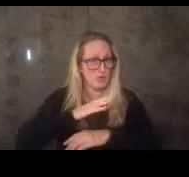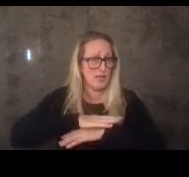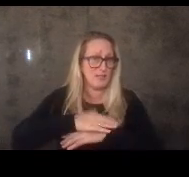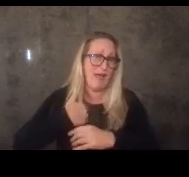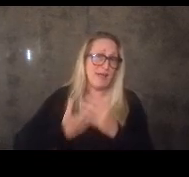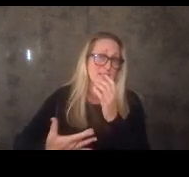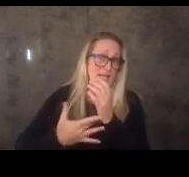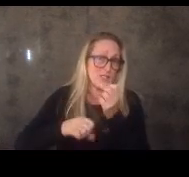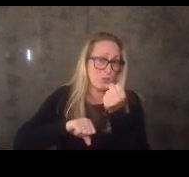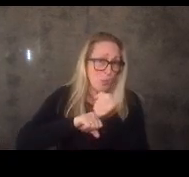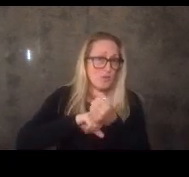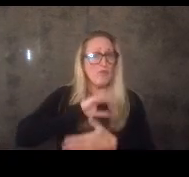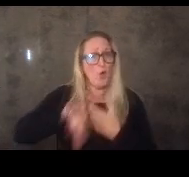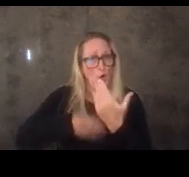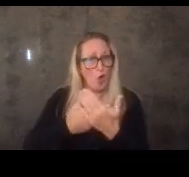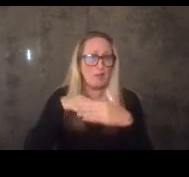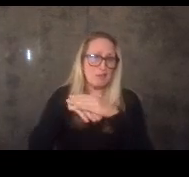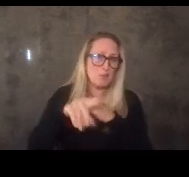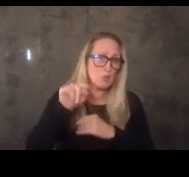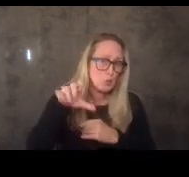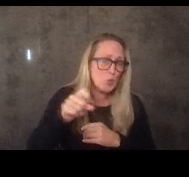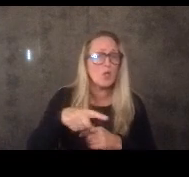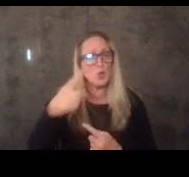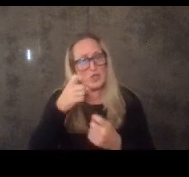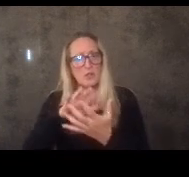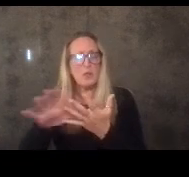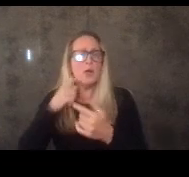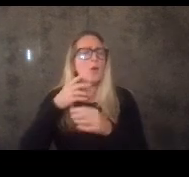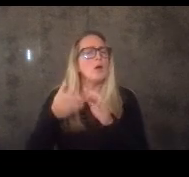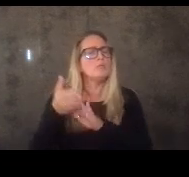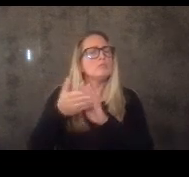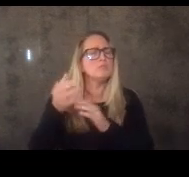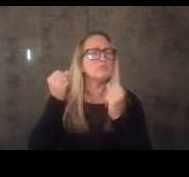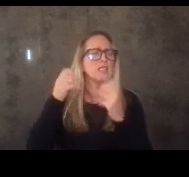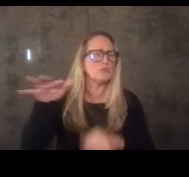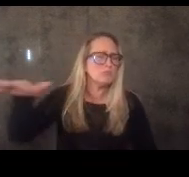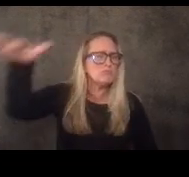Technical Support for all accessibility related tools and questions. We operate in multiple regions with support